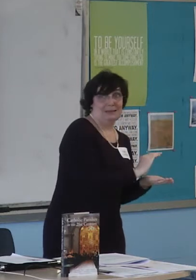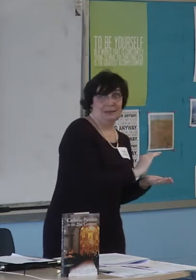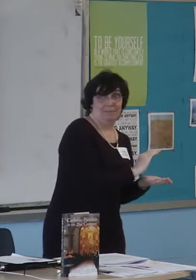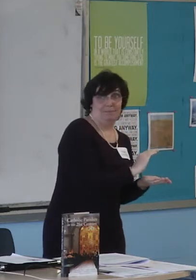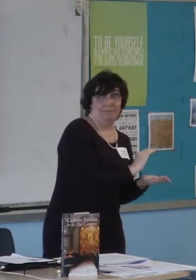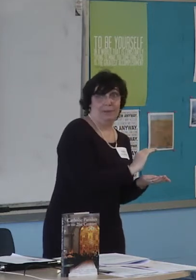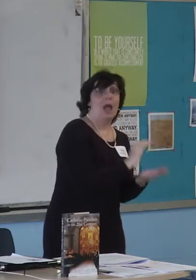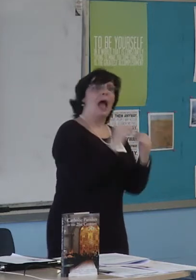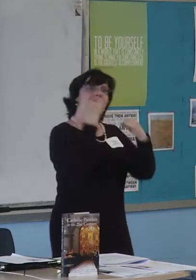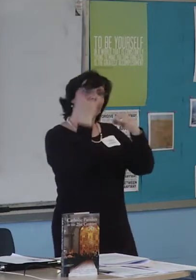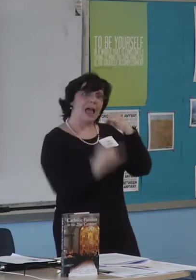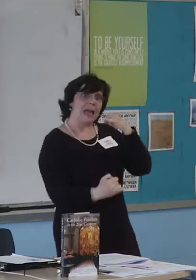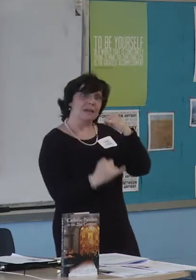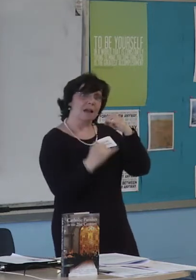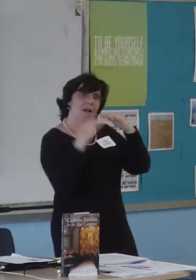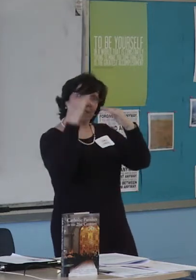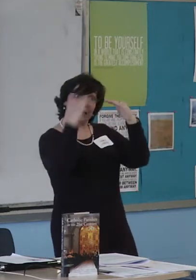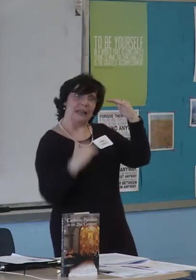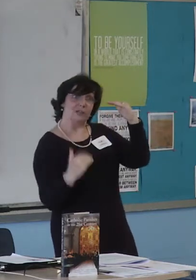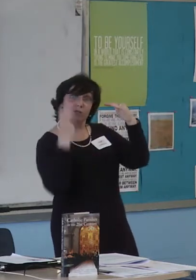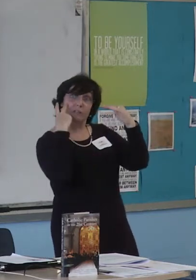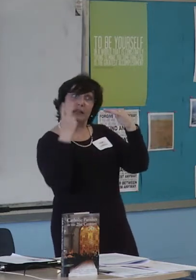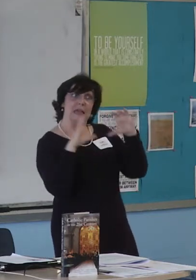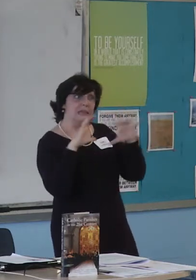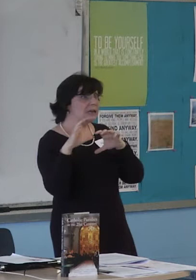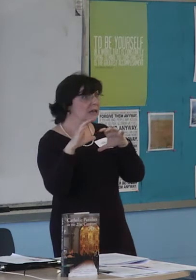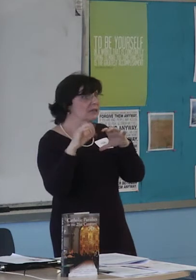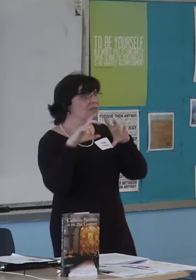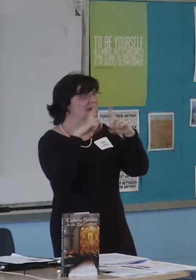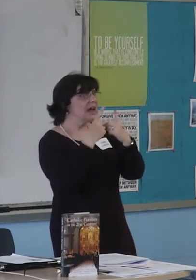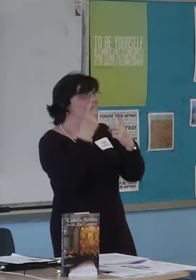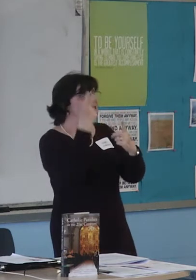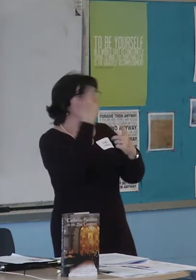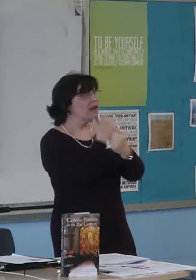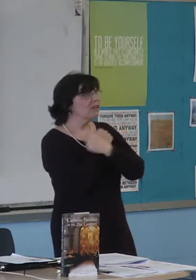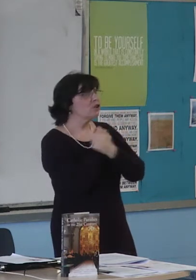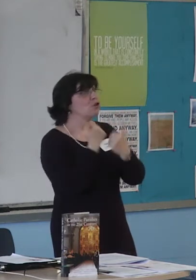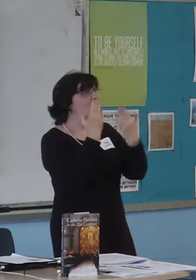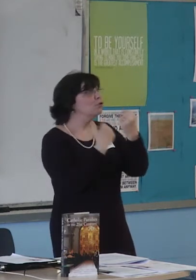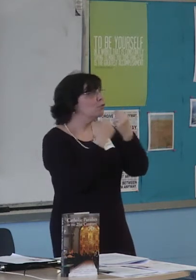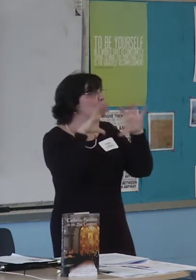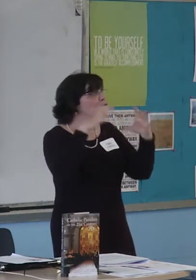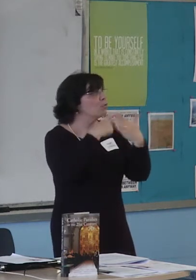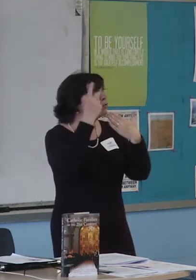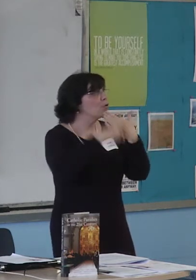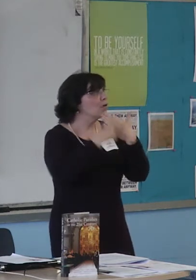towards the bottom of the list, when we asked them does the diocese' Catholic Charities offer support groups, programs for people with disabilities or with